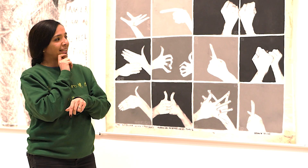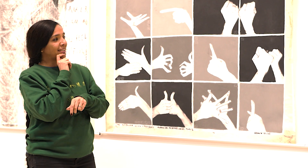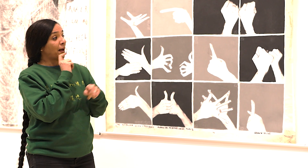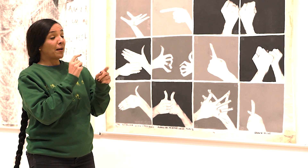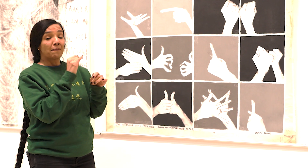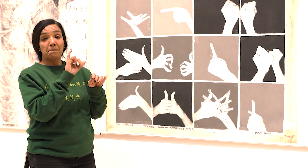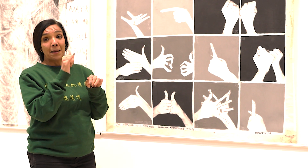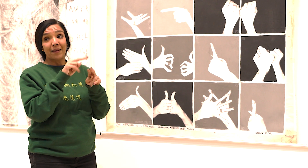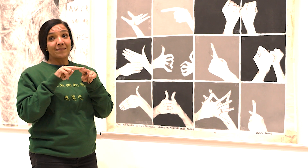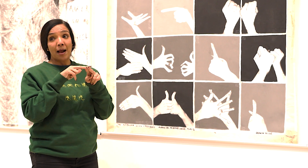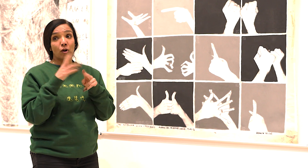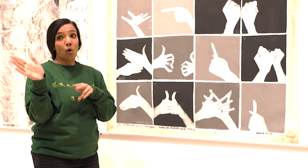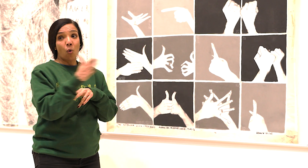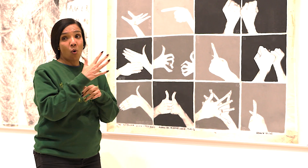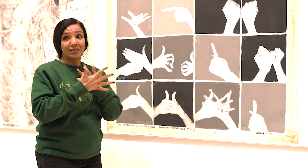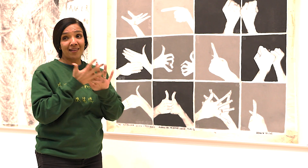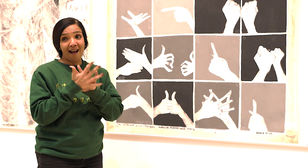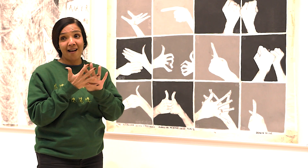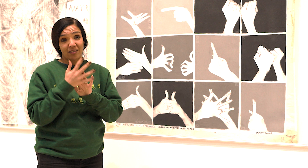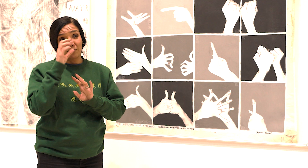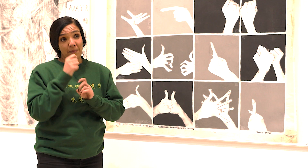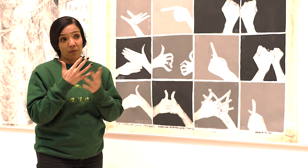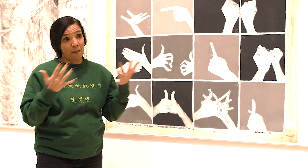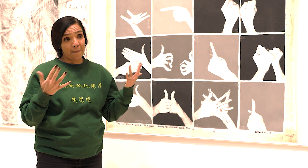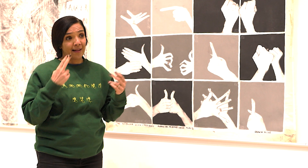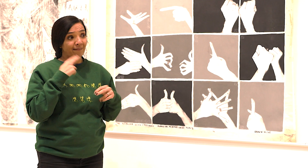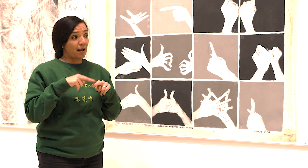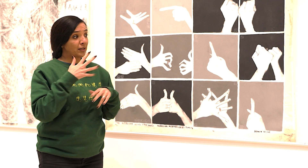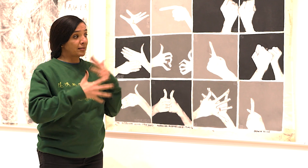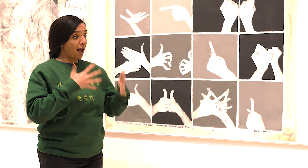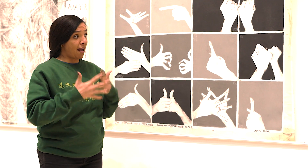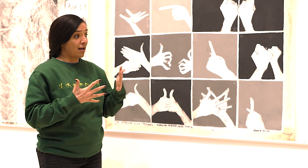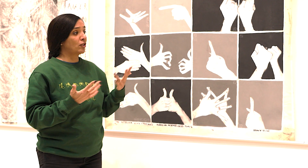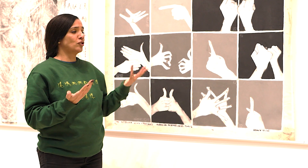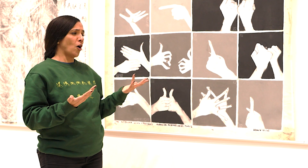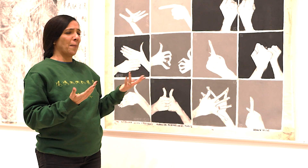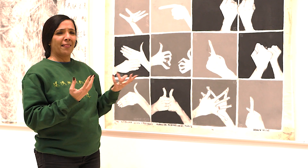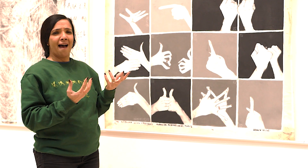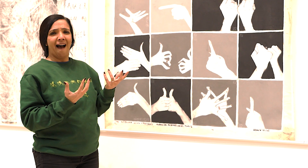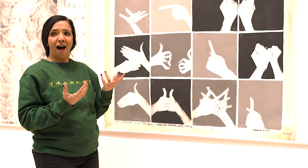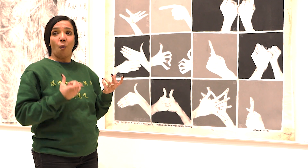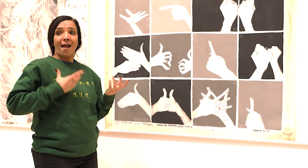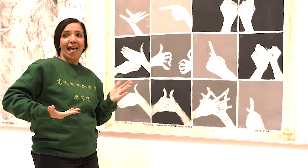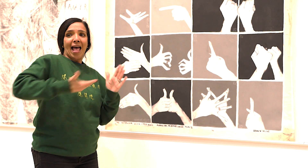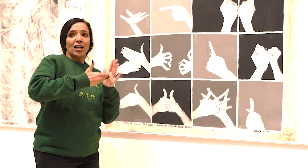So, the family are there, and maybe the family don't all sign. Remember, a lot of Deaf people are born to hearing families,